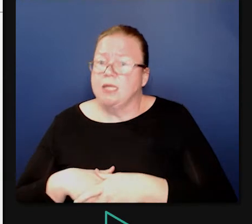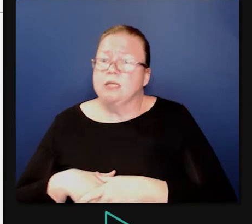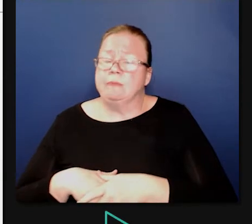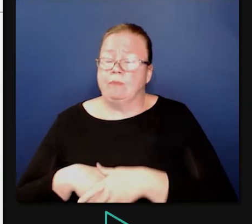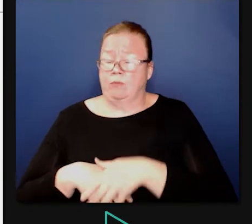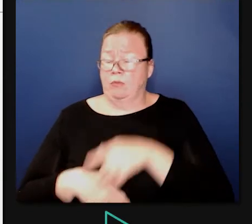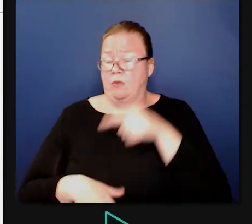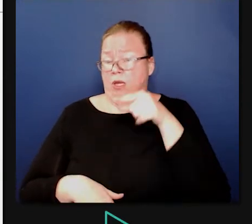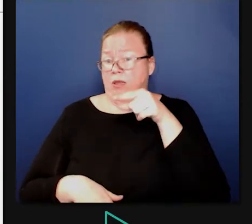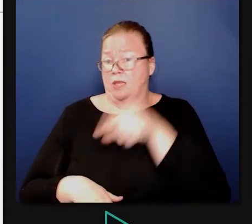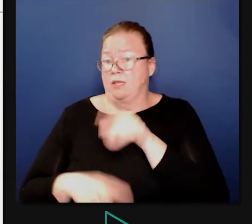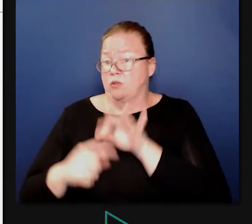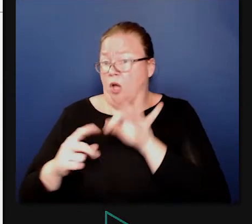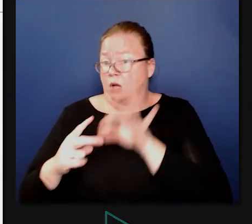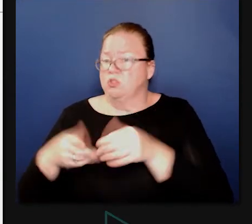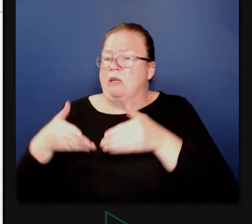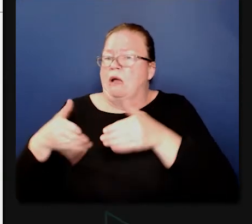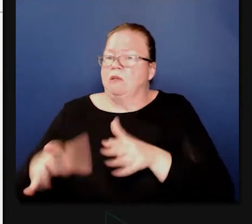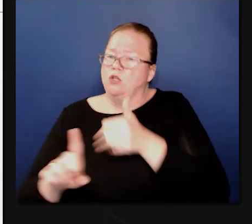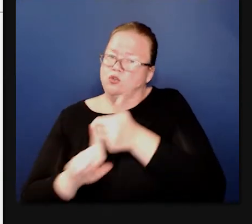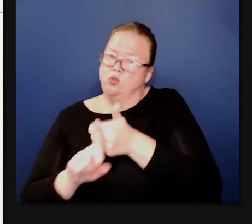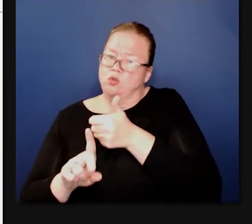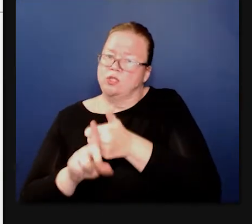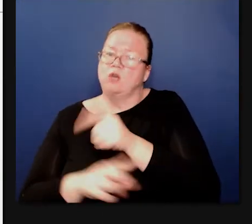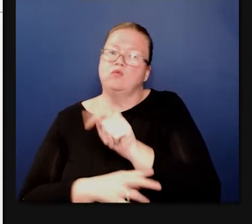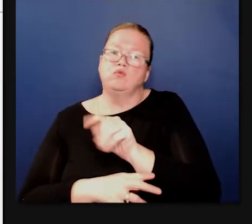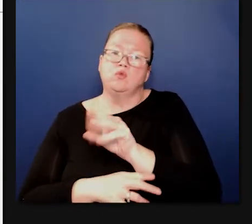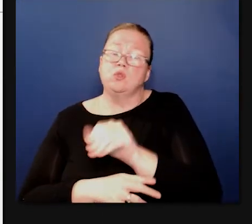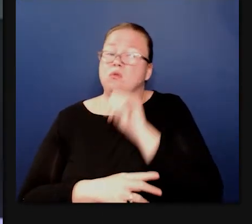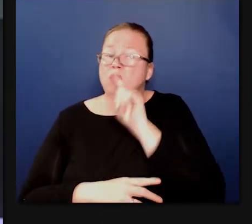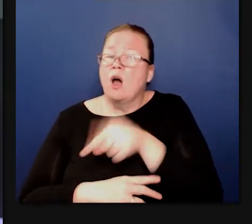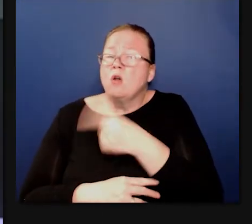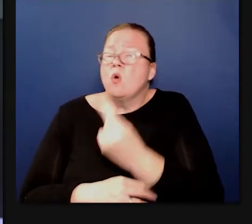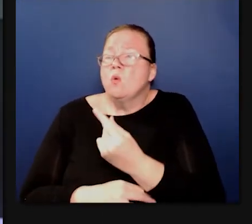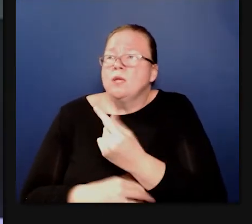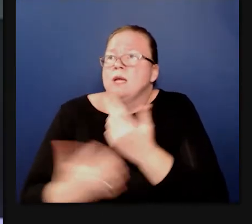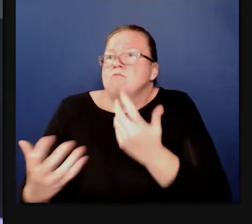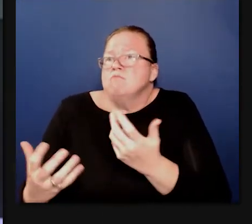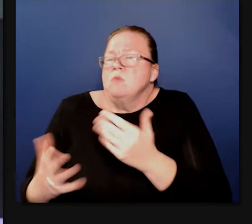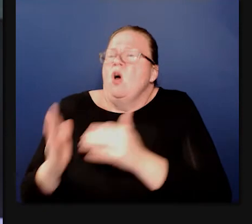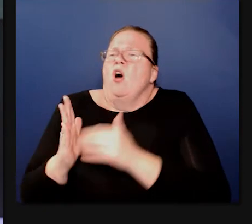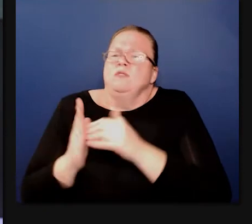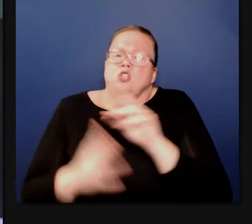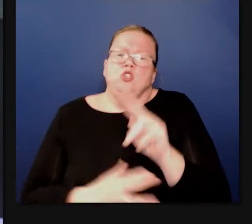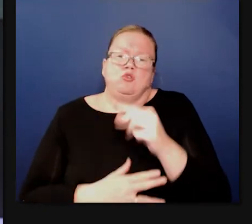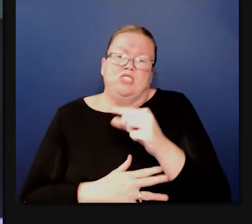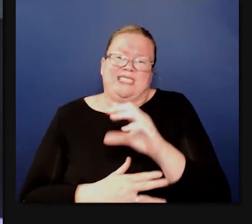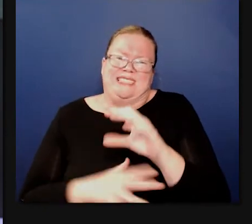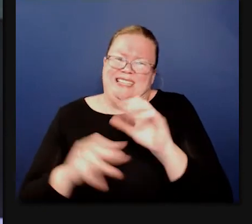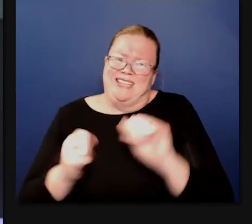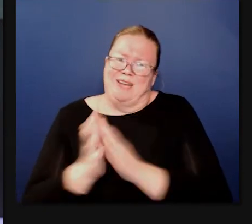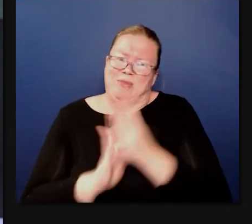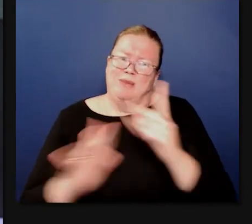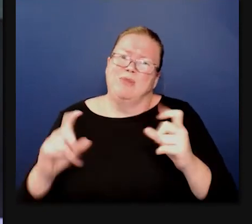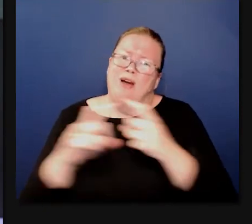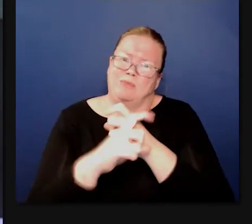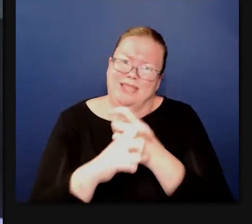And this option allows you to not only... A lot in UGC can be very complicated, right?